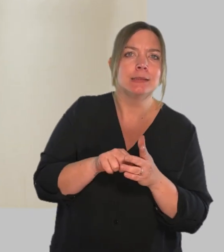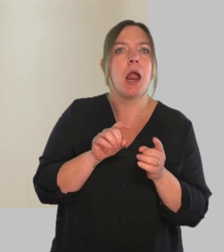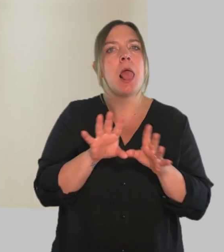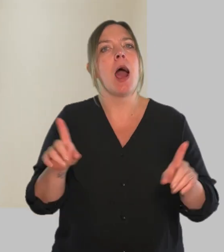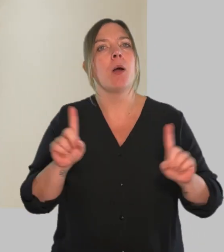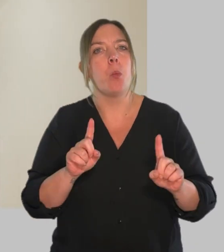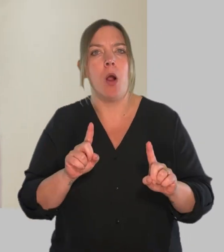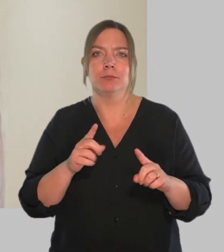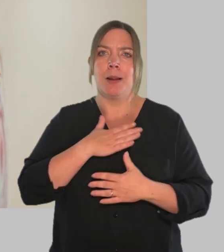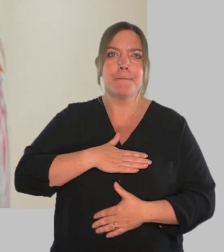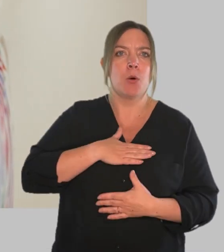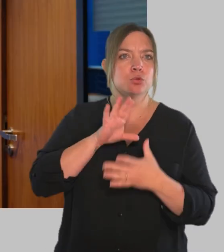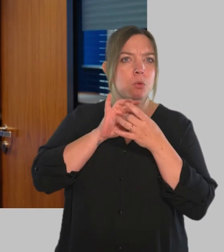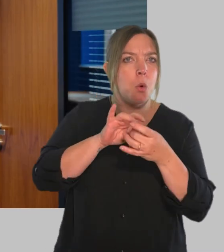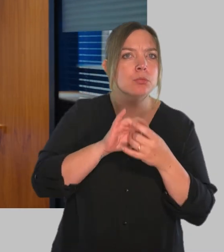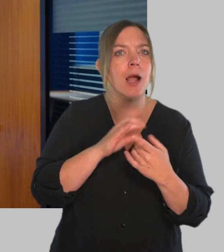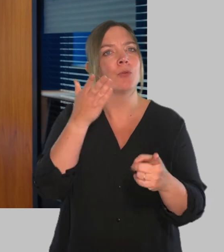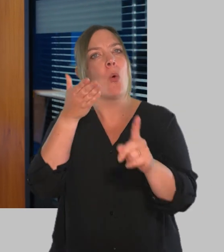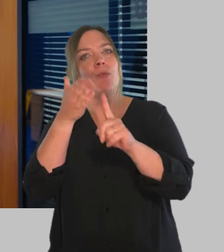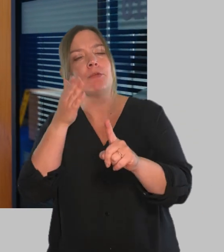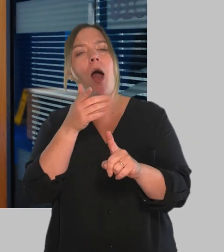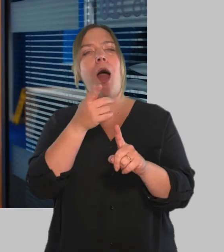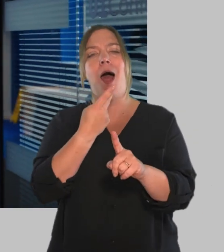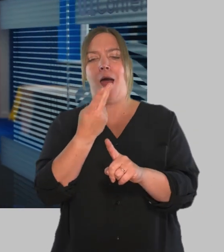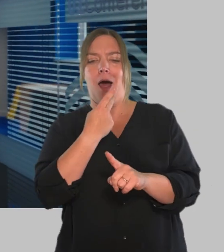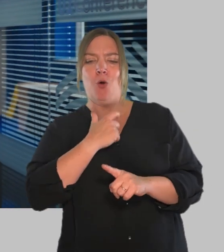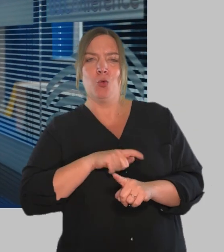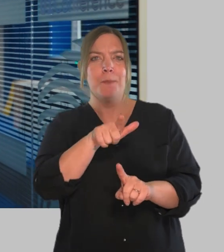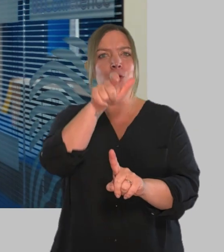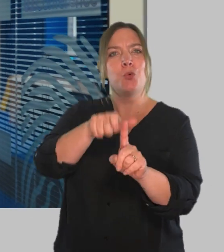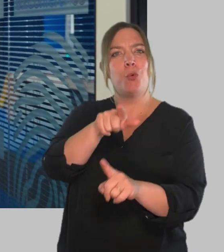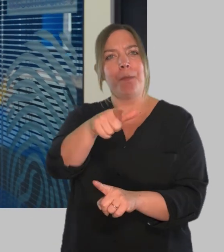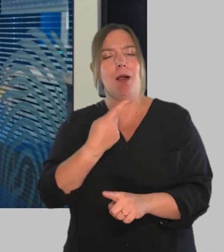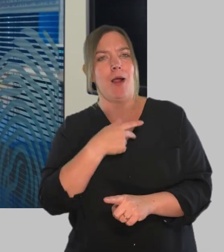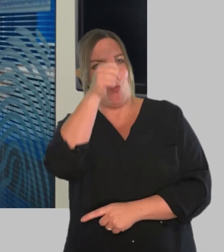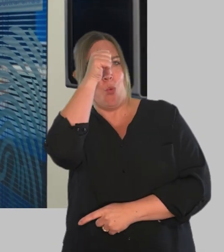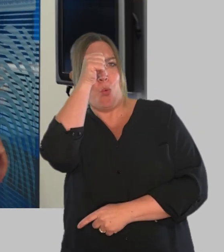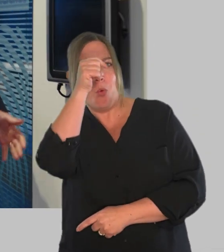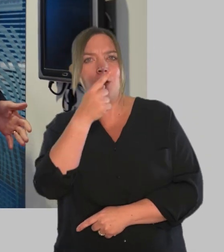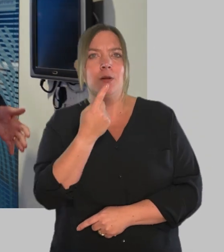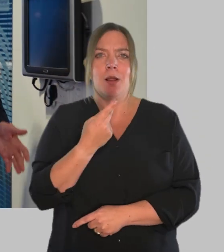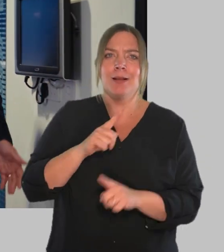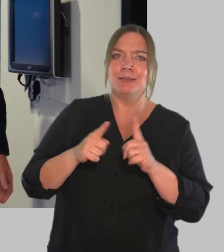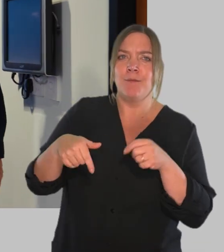But where AI will really help is in terms of the more routine tasks and to some extent, administrative tasks.